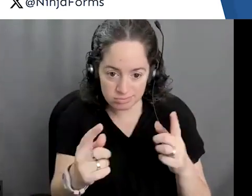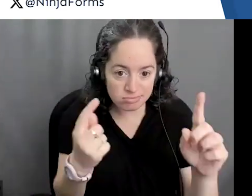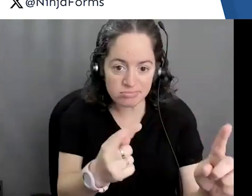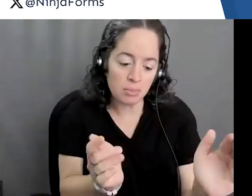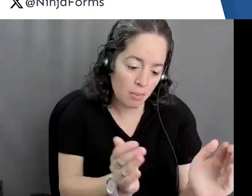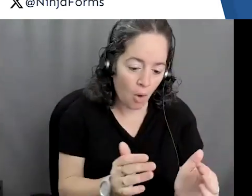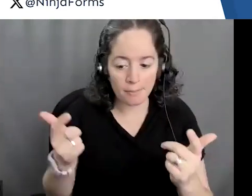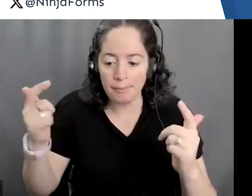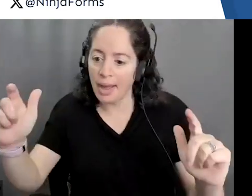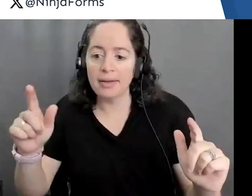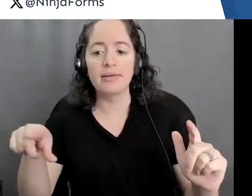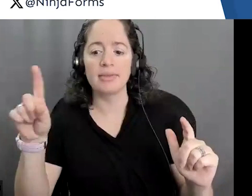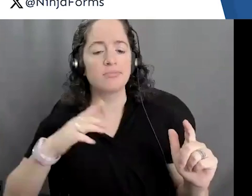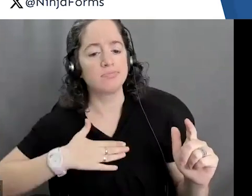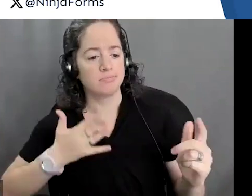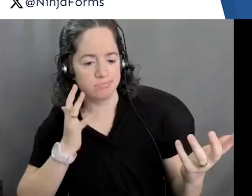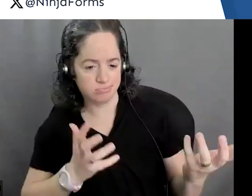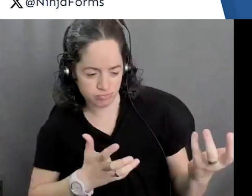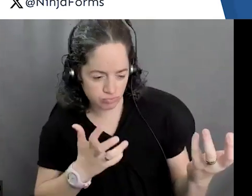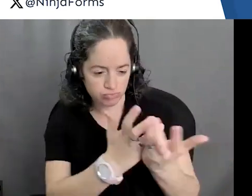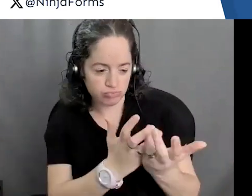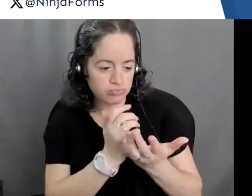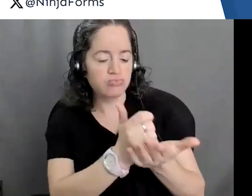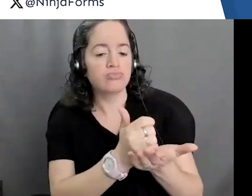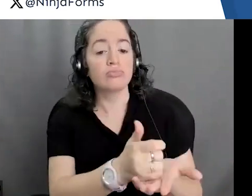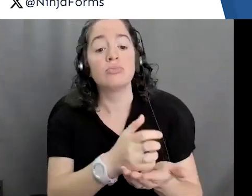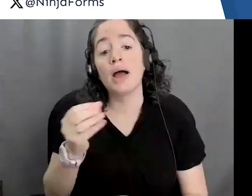They also have been working quite a bit on improving the accessibility of their plug-in.